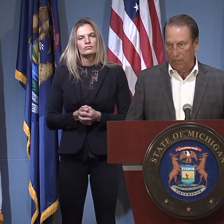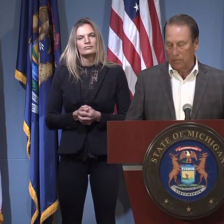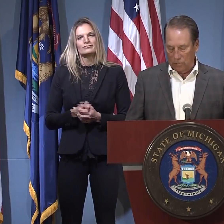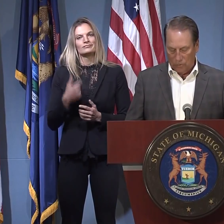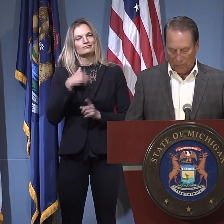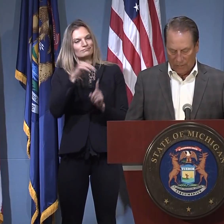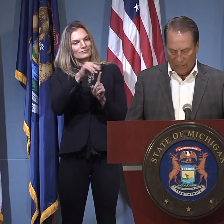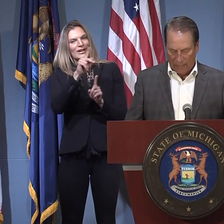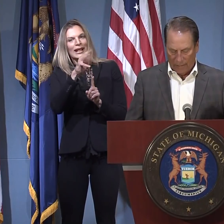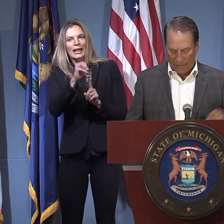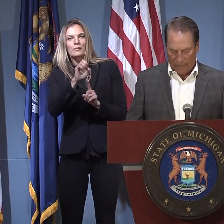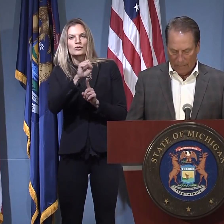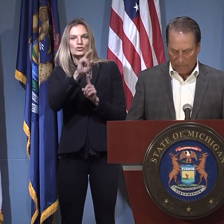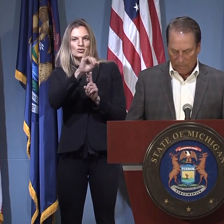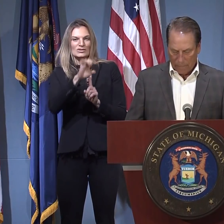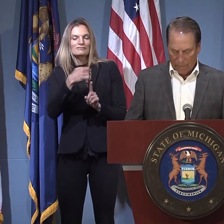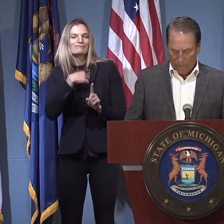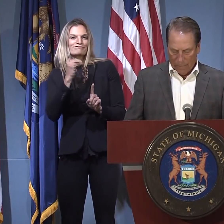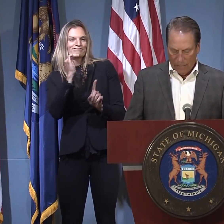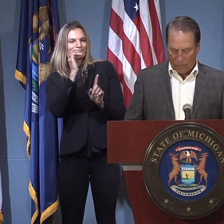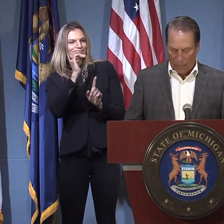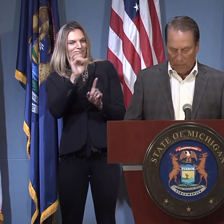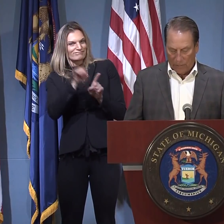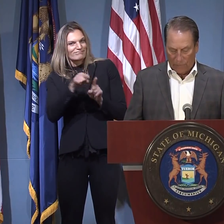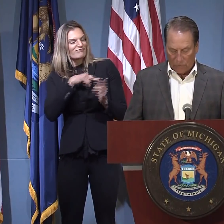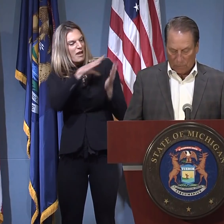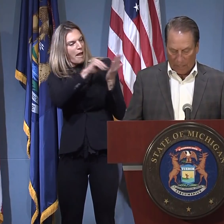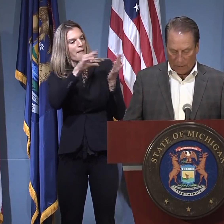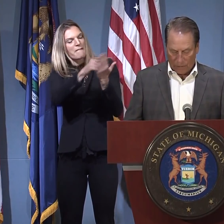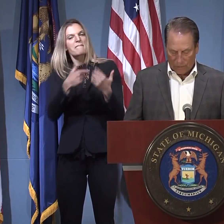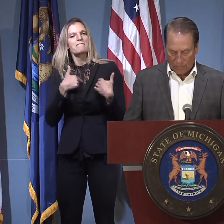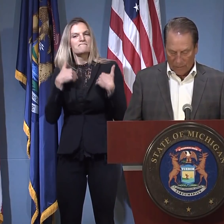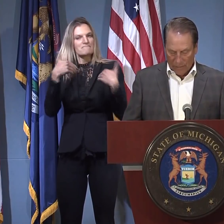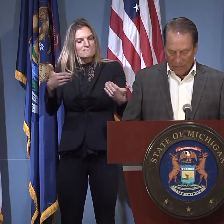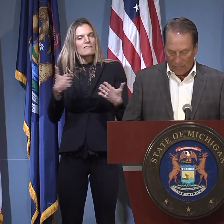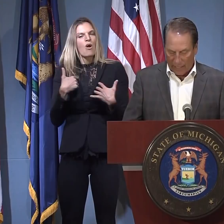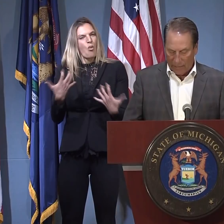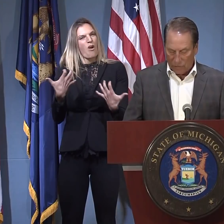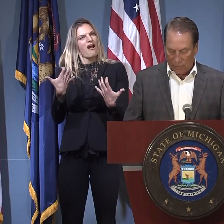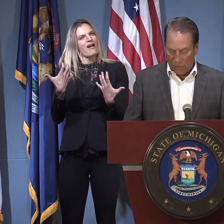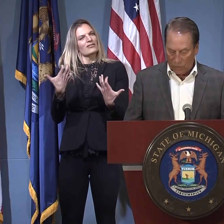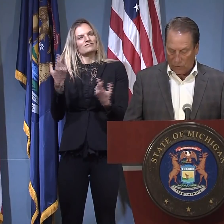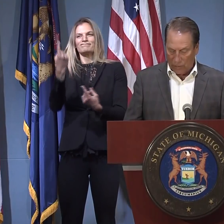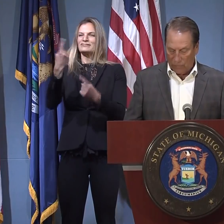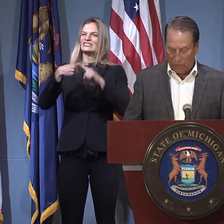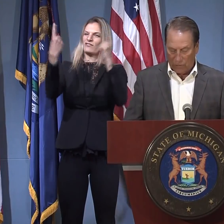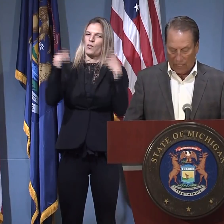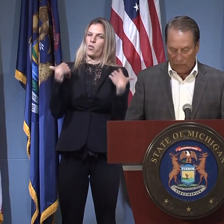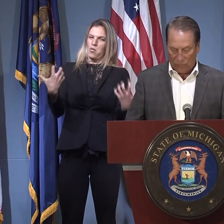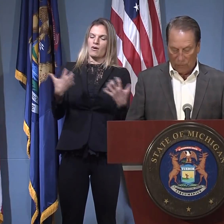AND SO WITH THAT BEING SAID, I DECIDED TO STEP OUT LIKE BOTH